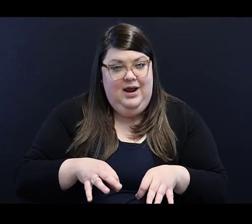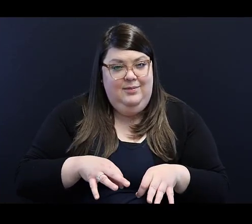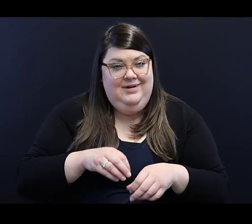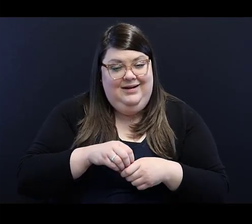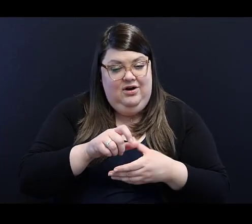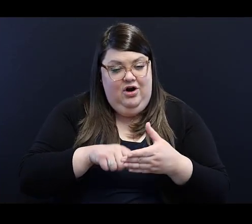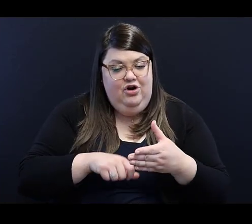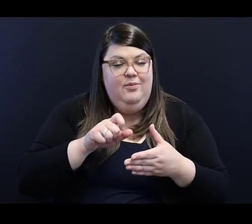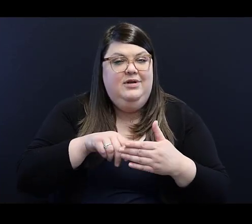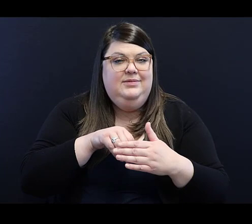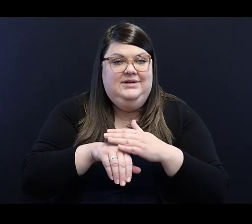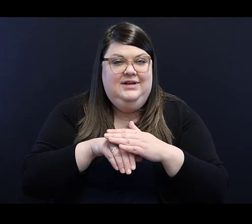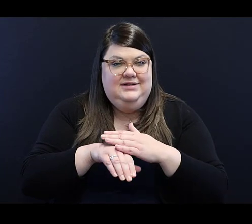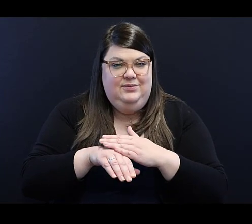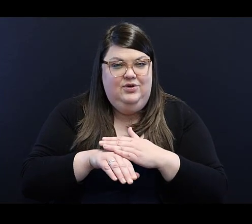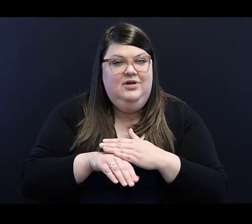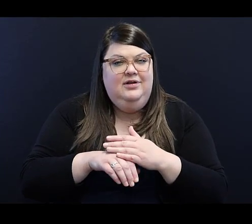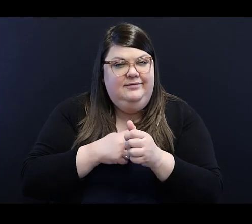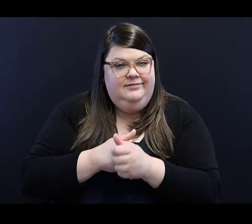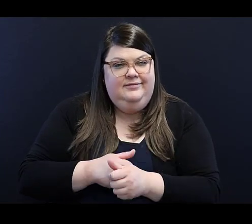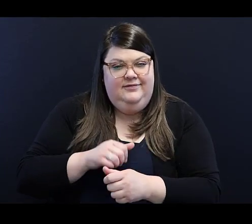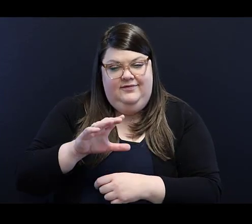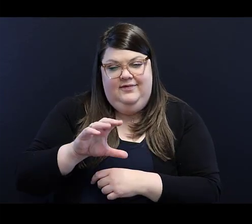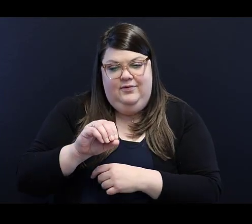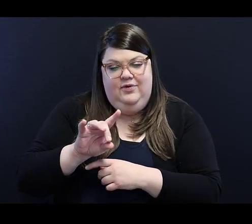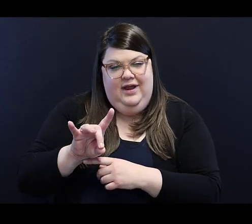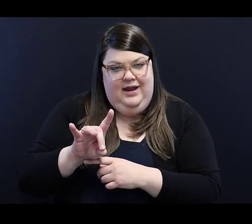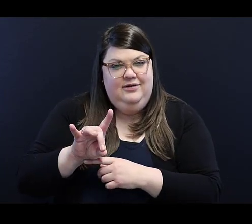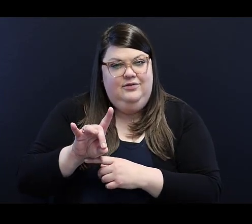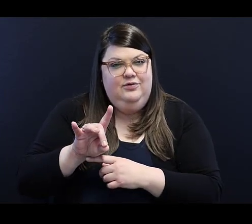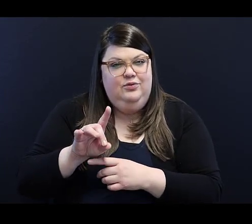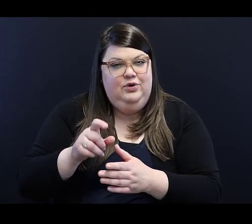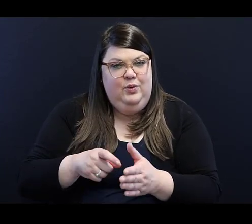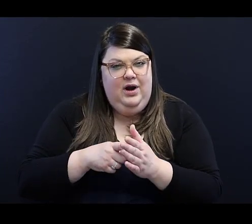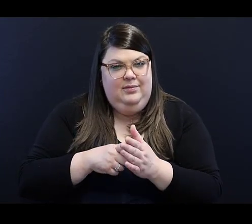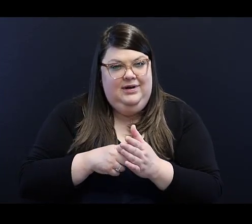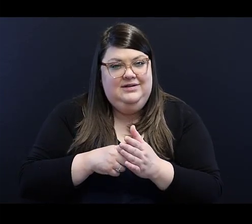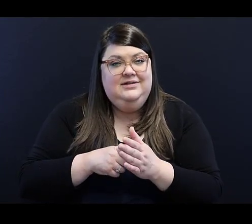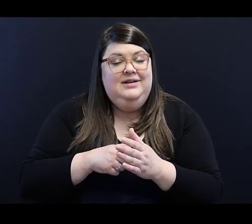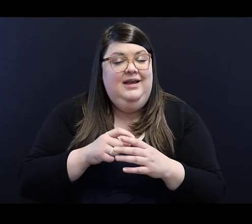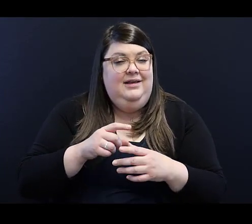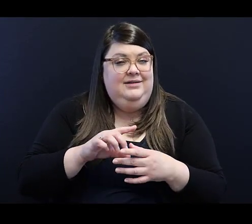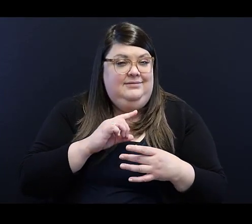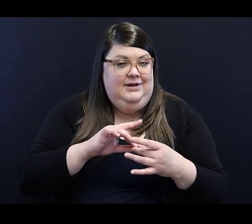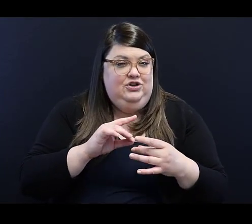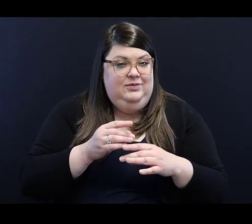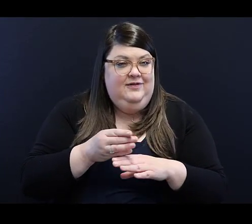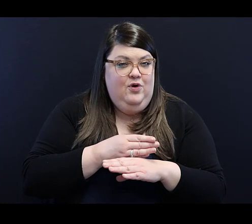be accessible per Section 508 requirements. As mentioned earlier, accessibility resources are